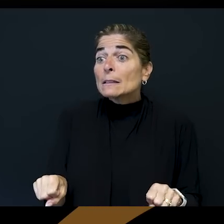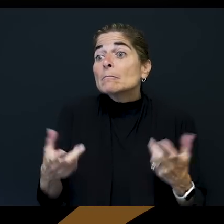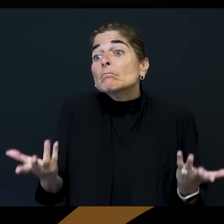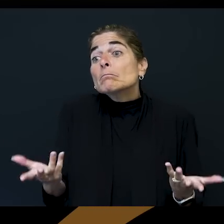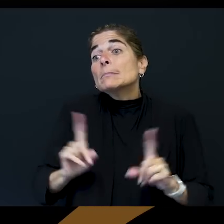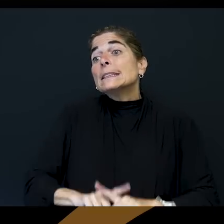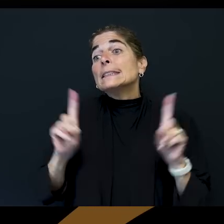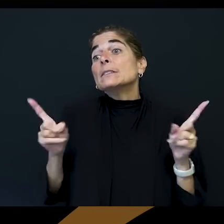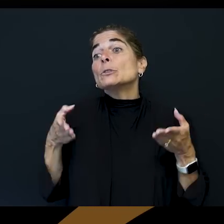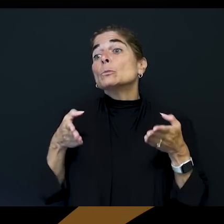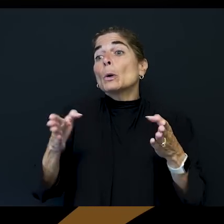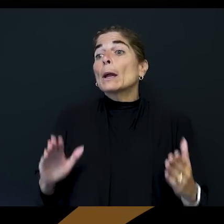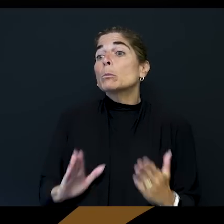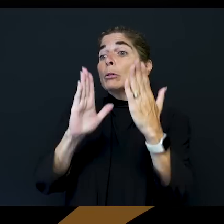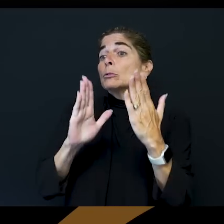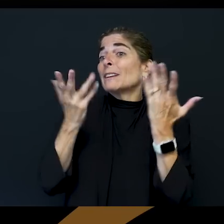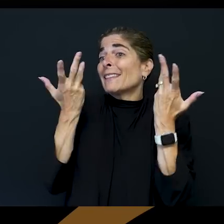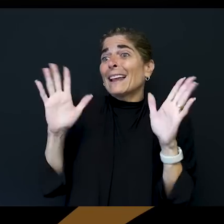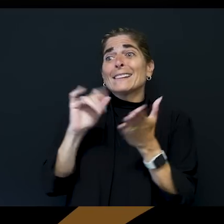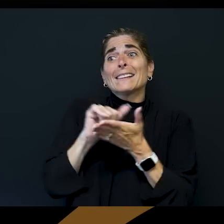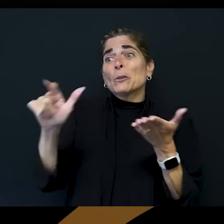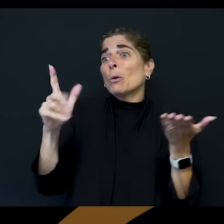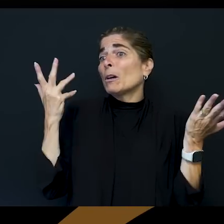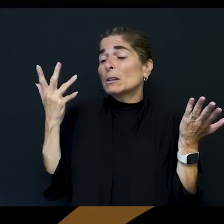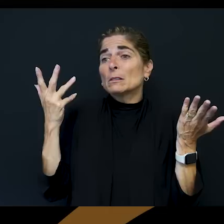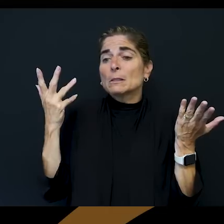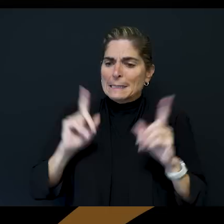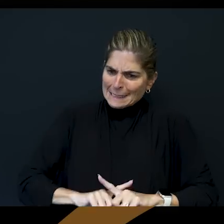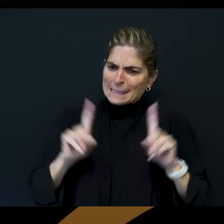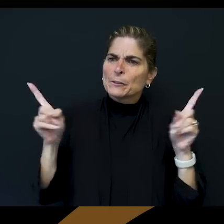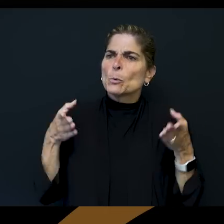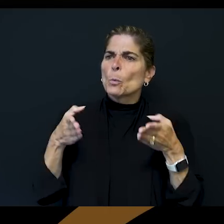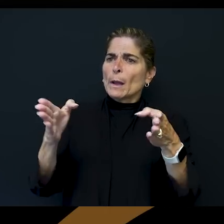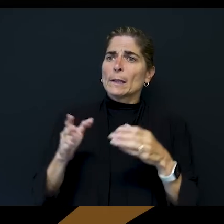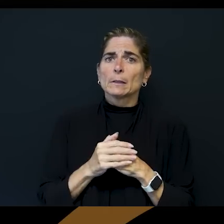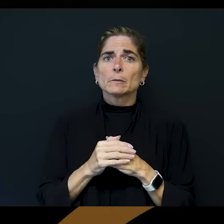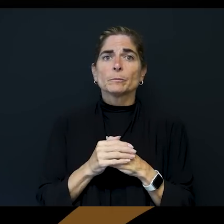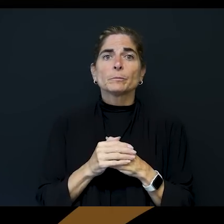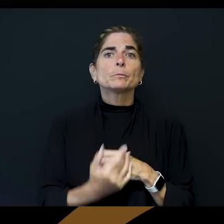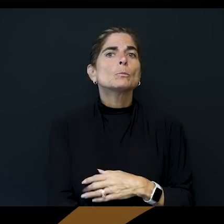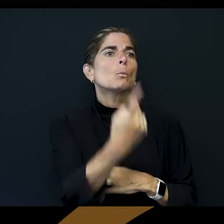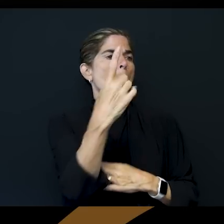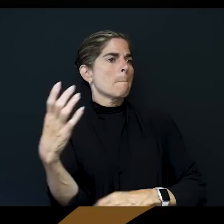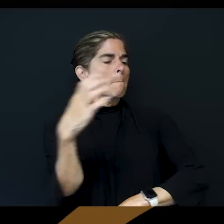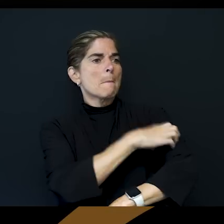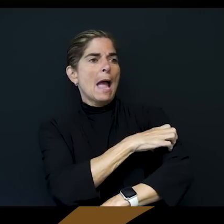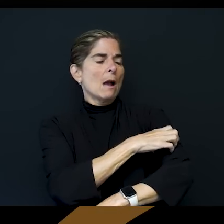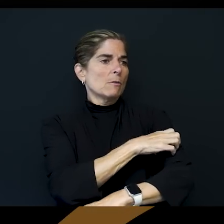That’s all it is. Just in a different way. One of the most powerful aspects of the Viscardi experience